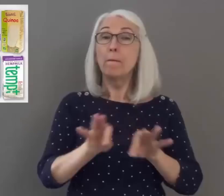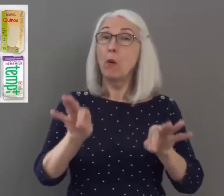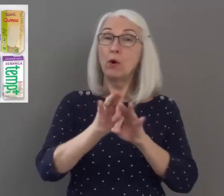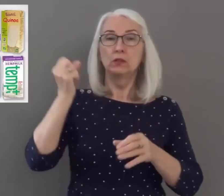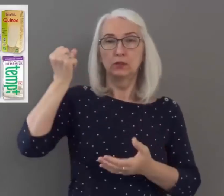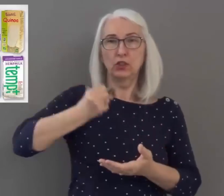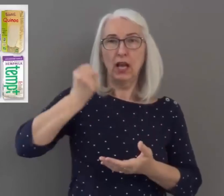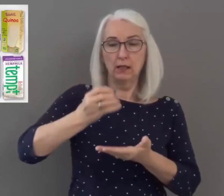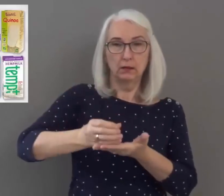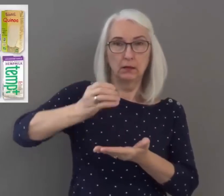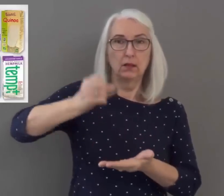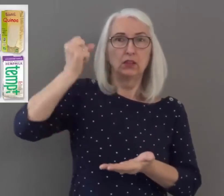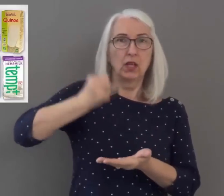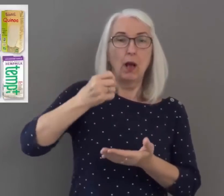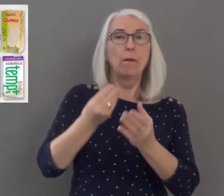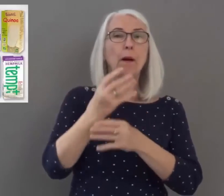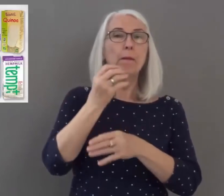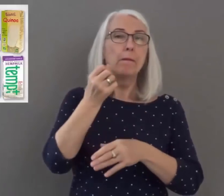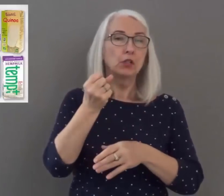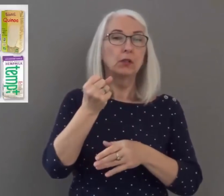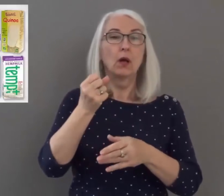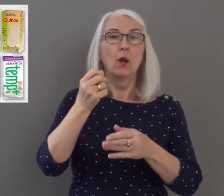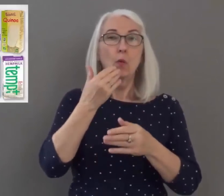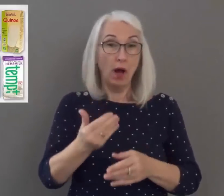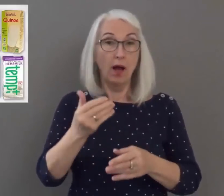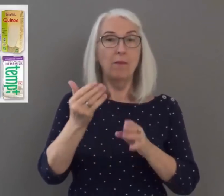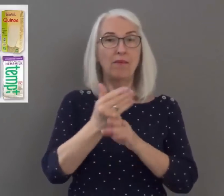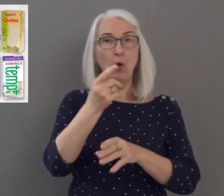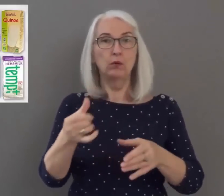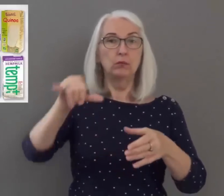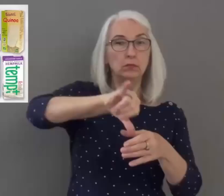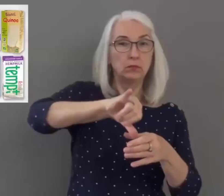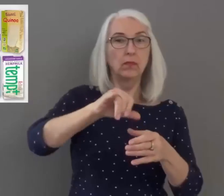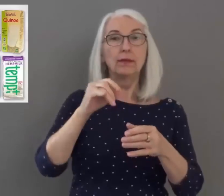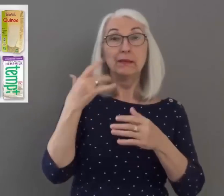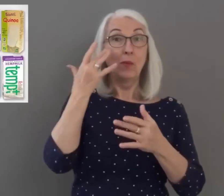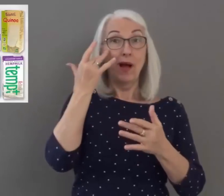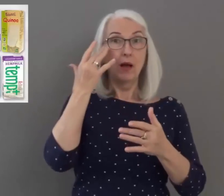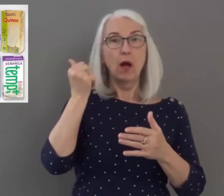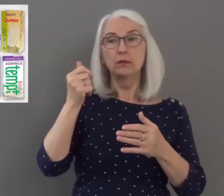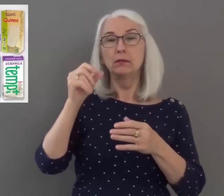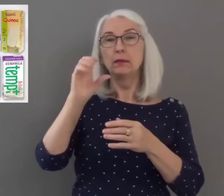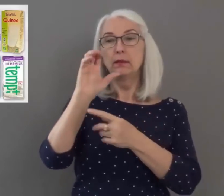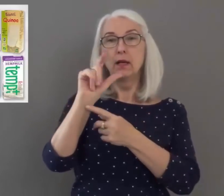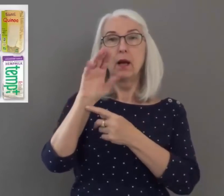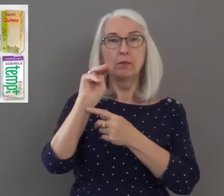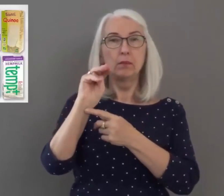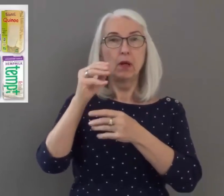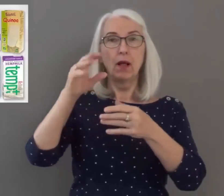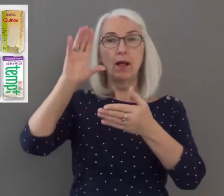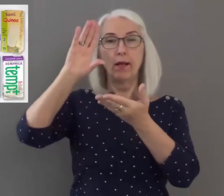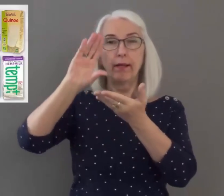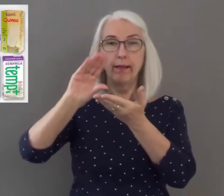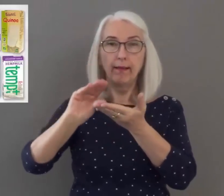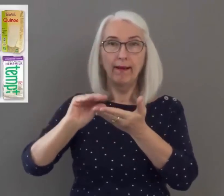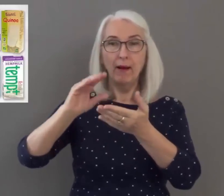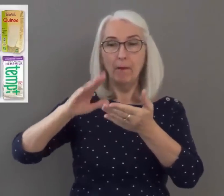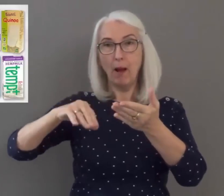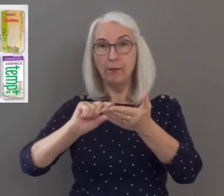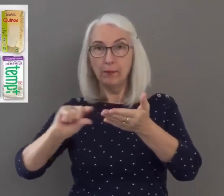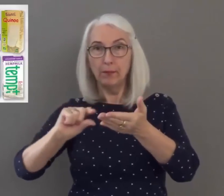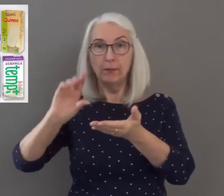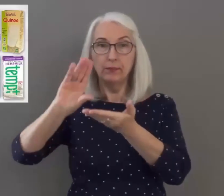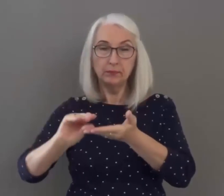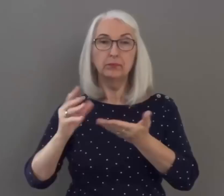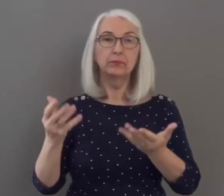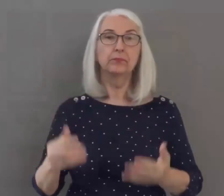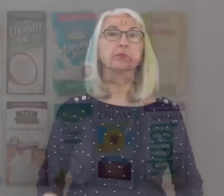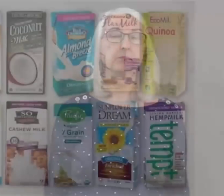It is important to shake the container of plant milk well before using it since the calcium often settles.